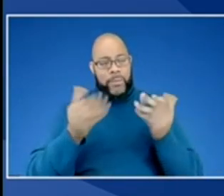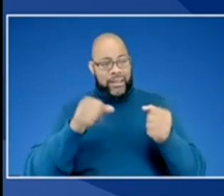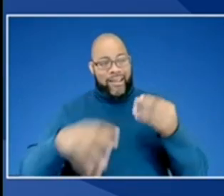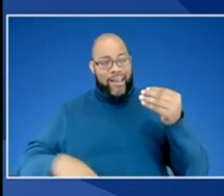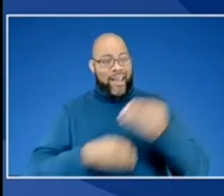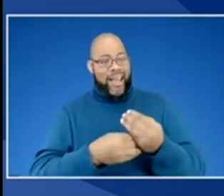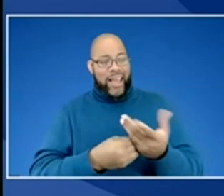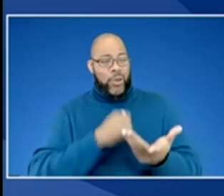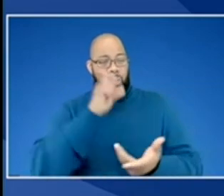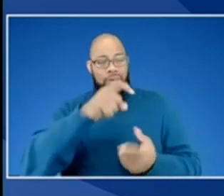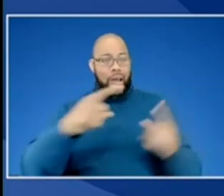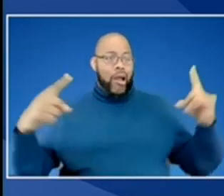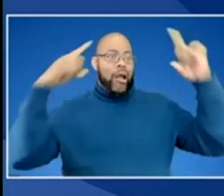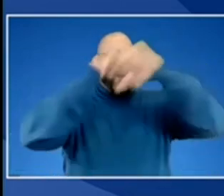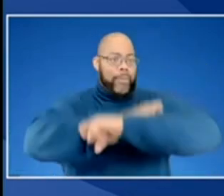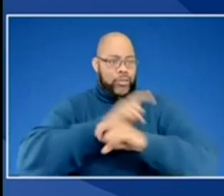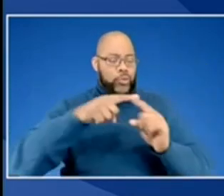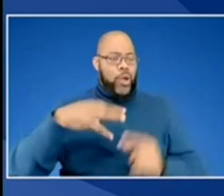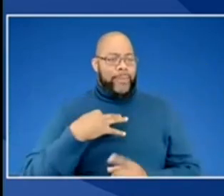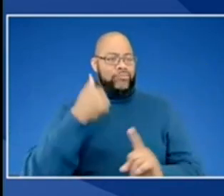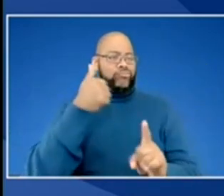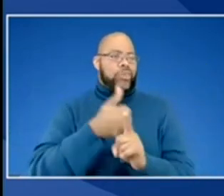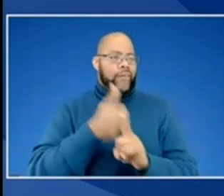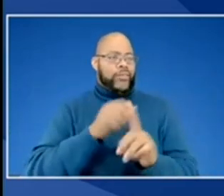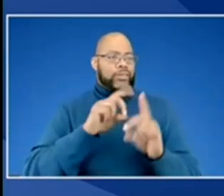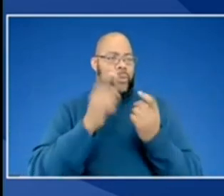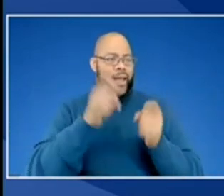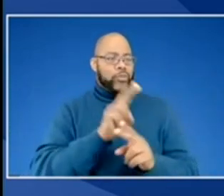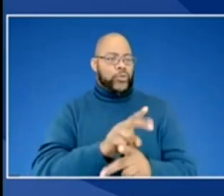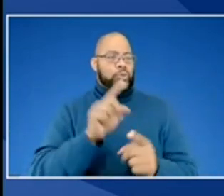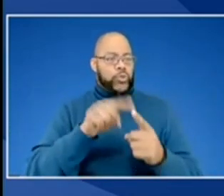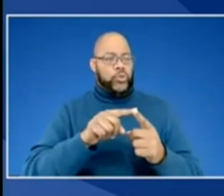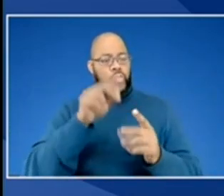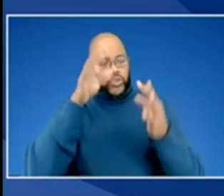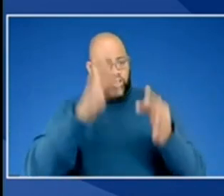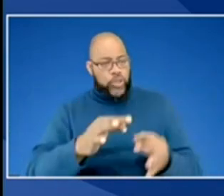complexity to the applications that the Department has to use to determine eligibility for relief.